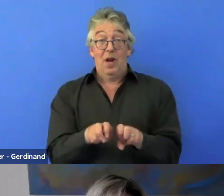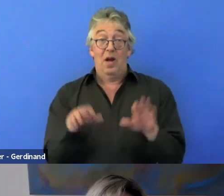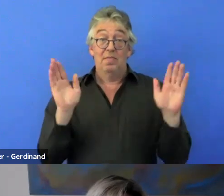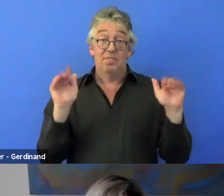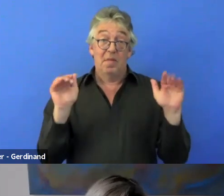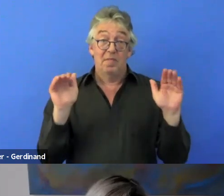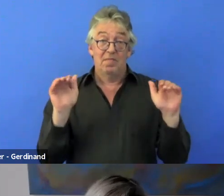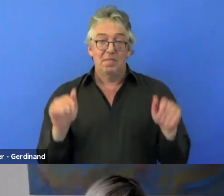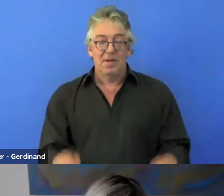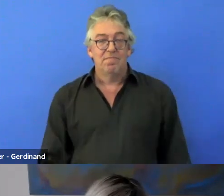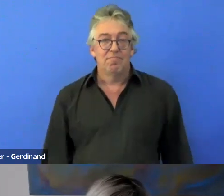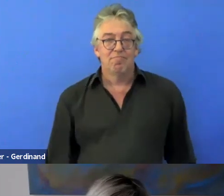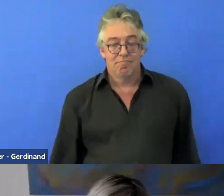Bye-bye!